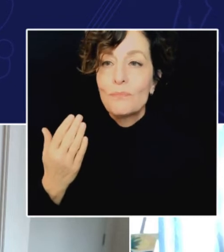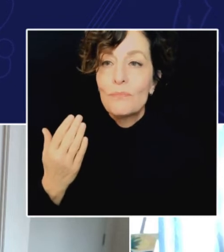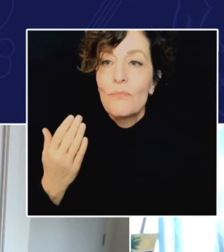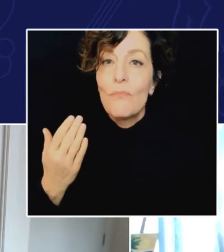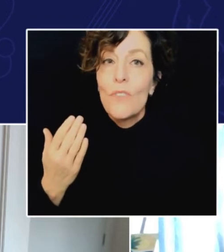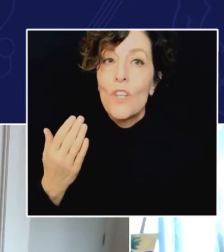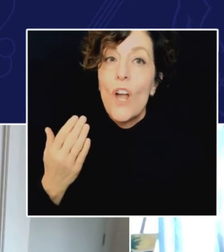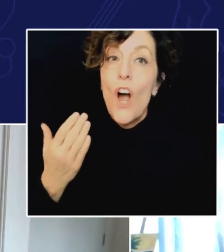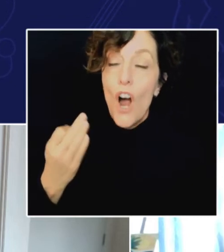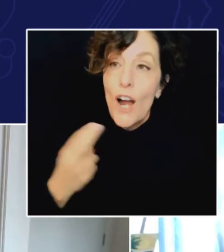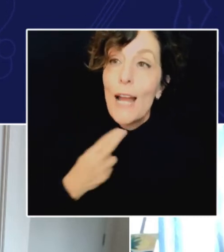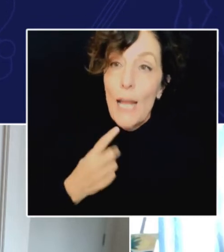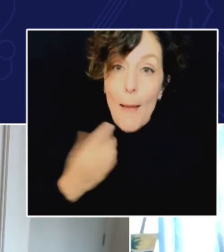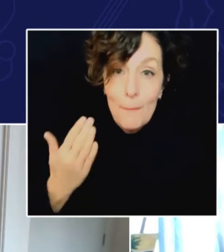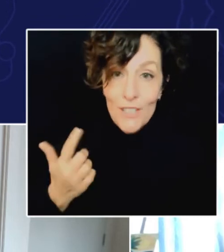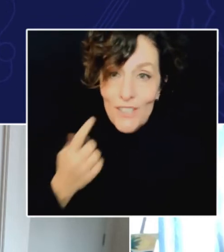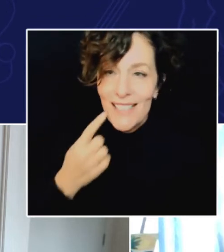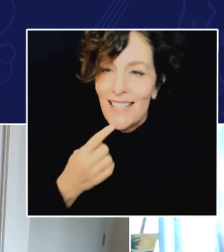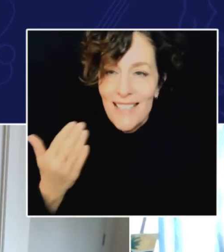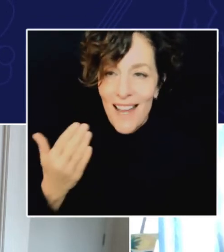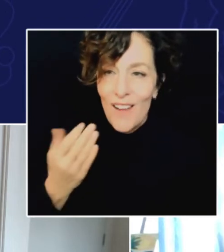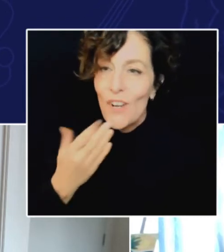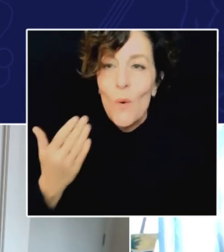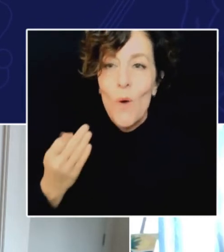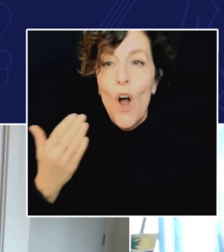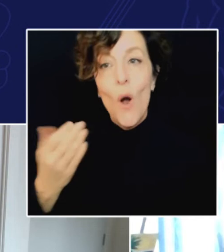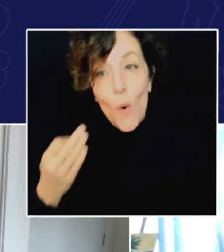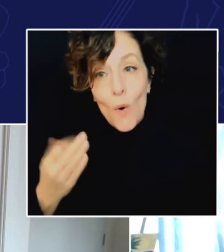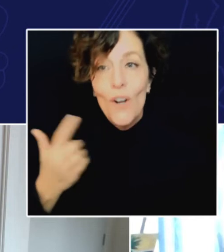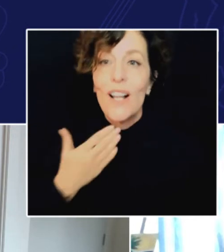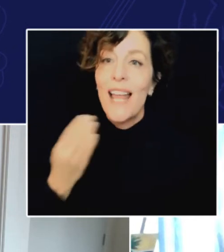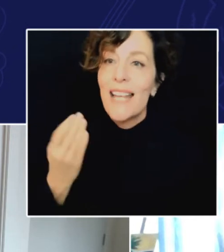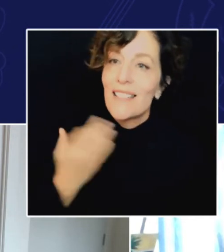...are capital-D Deaf, who are oral, and, uh, sign,